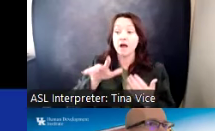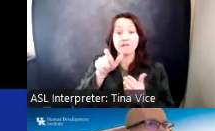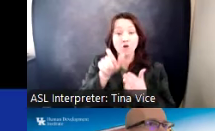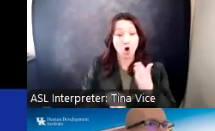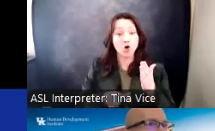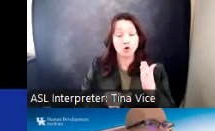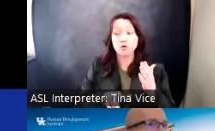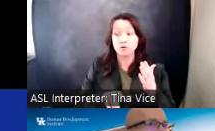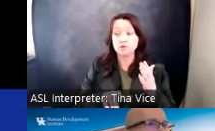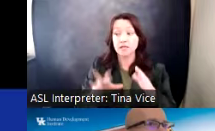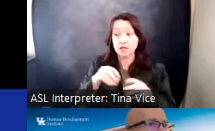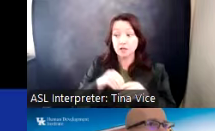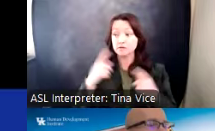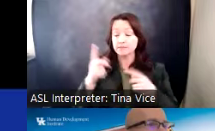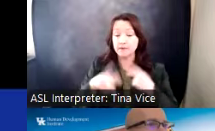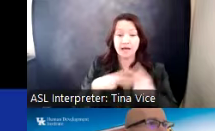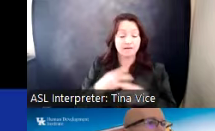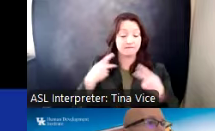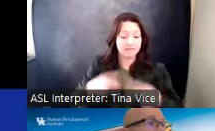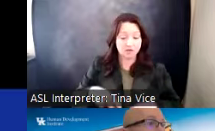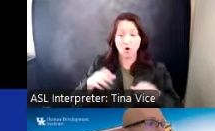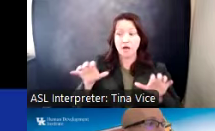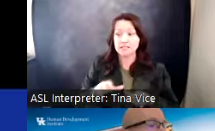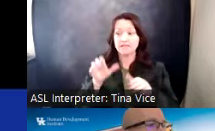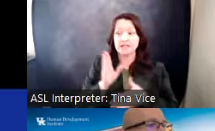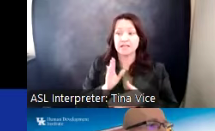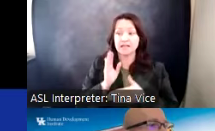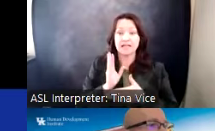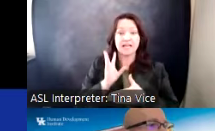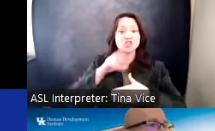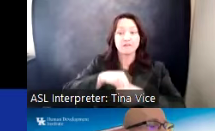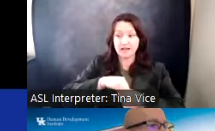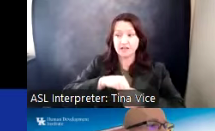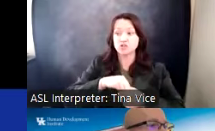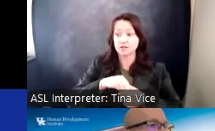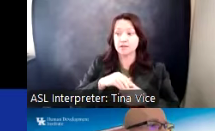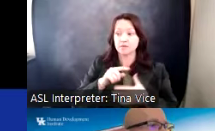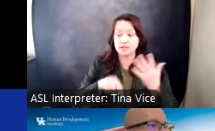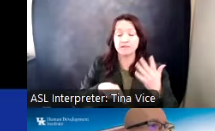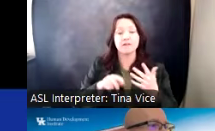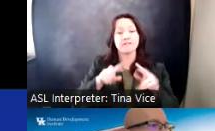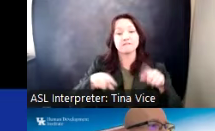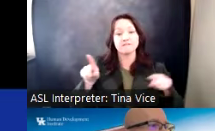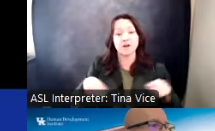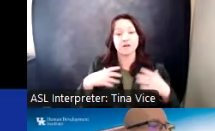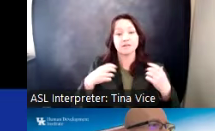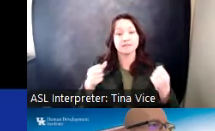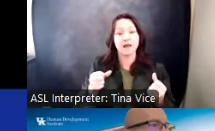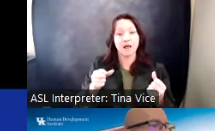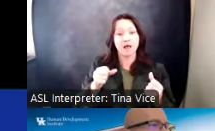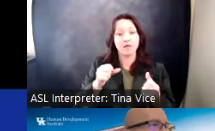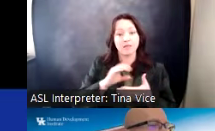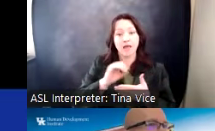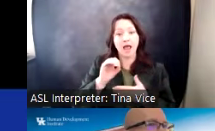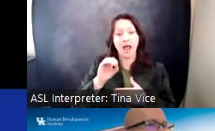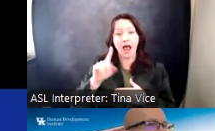intervention with both a pre and a post um assessment of various health outcome measures. Um we included articles 35